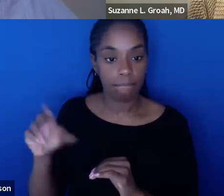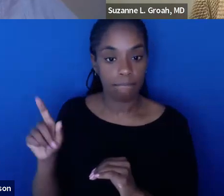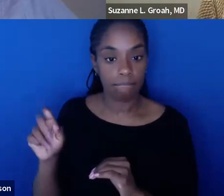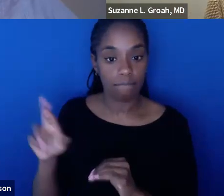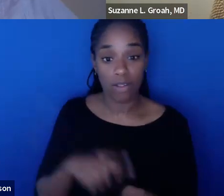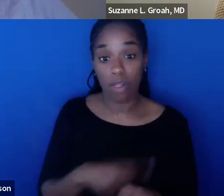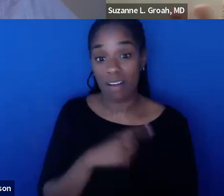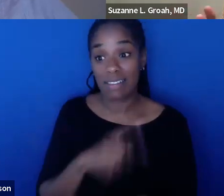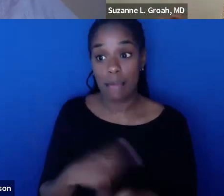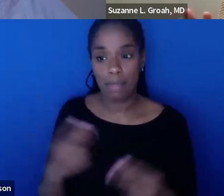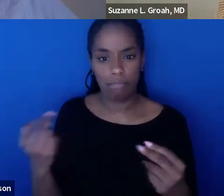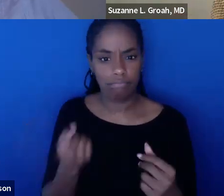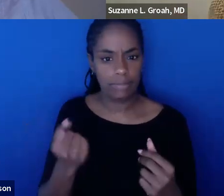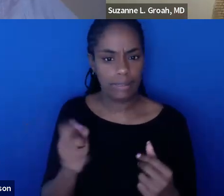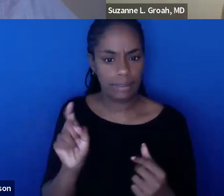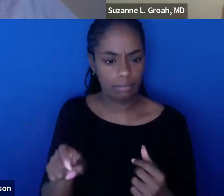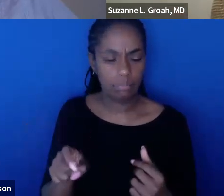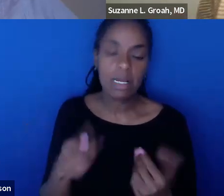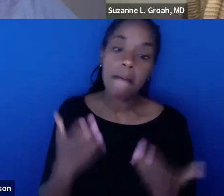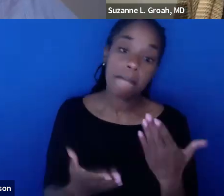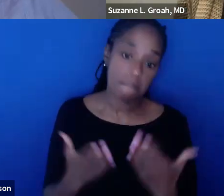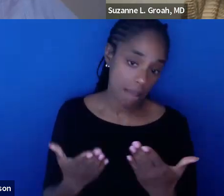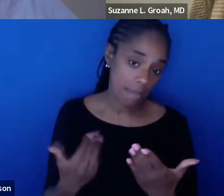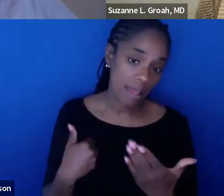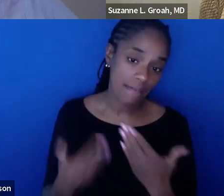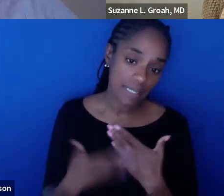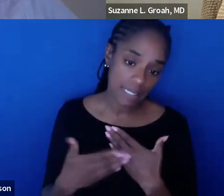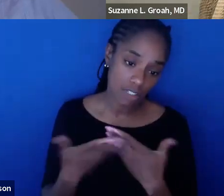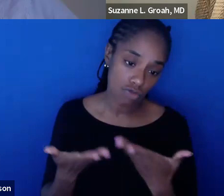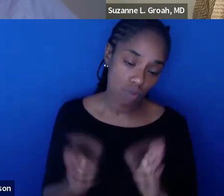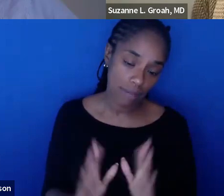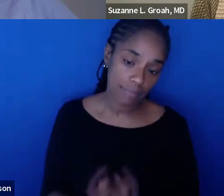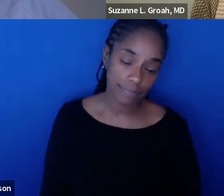needing a catheter, there might be kind of easier ways to approach this.